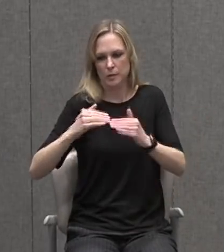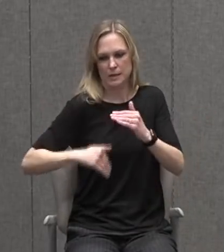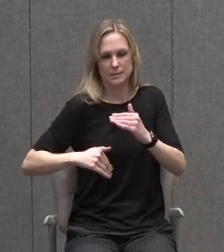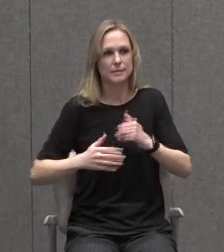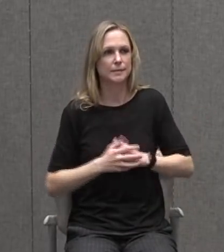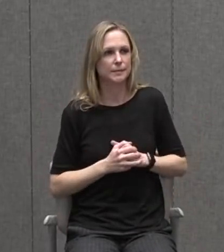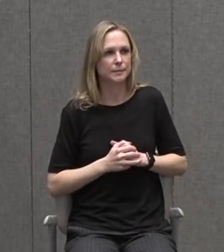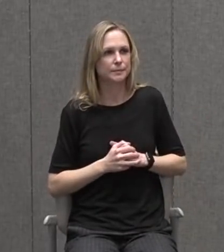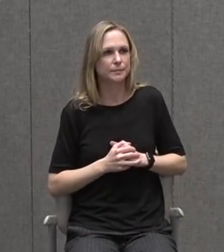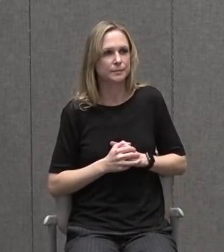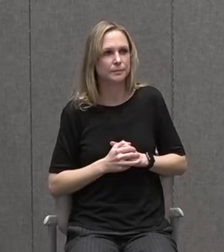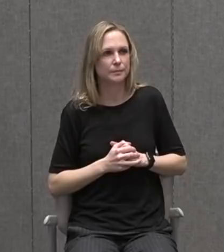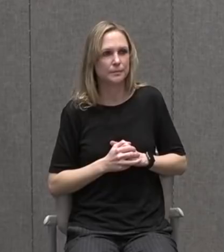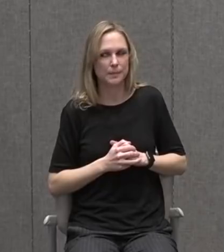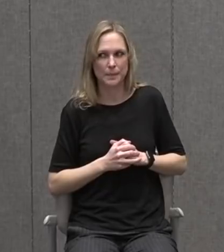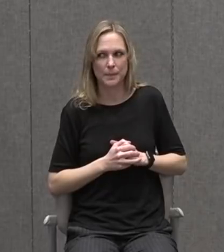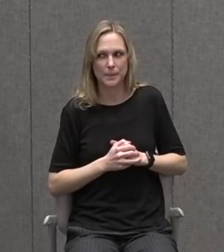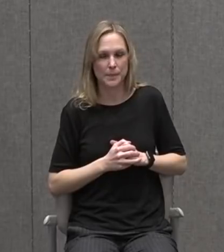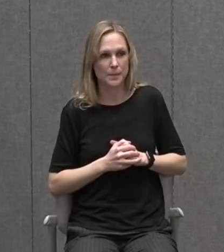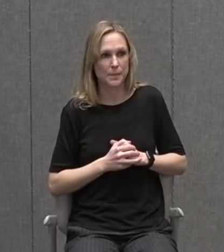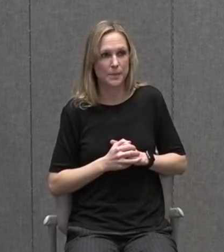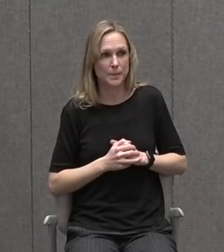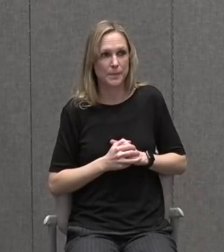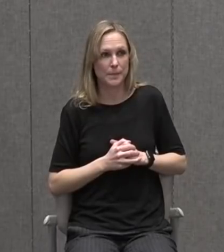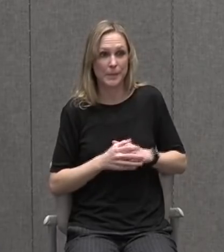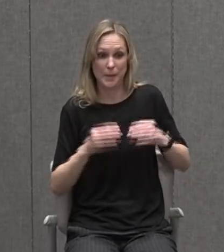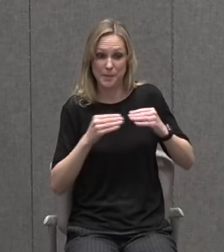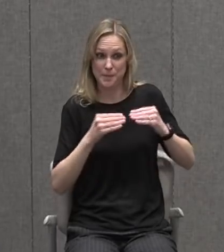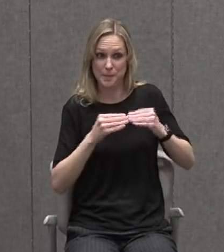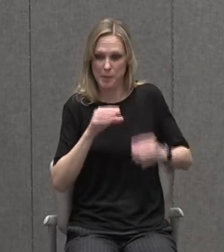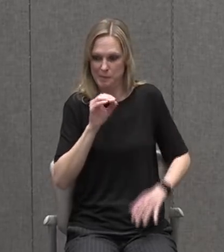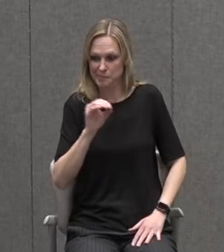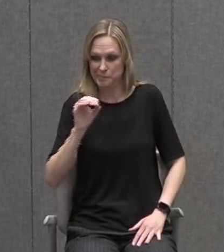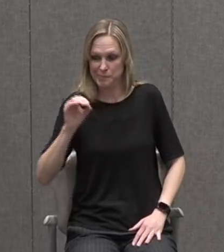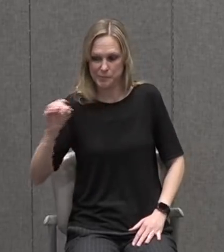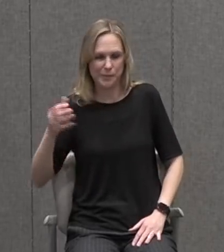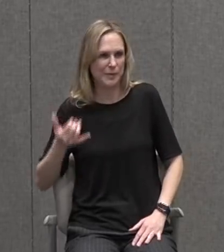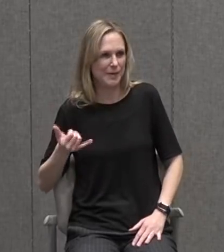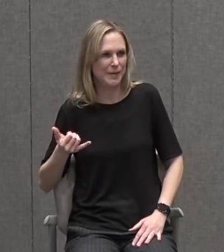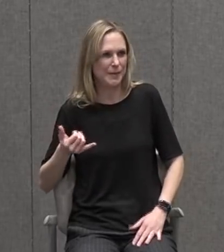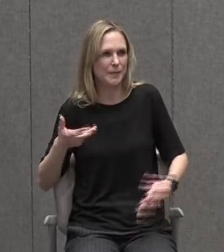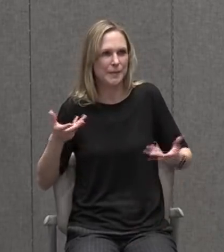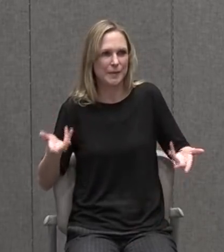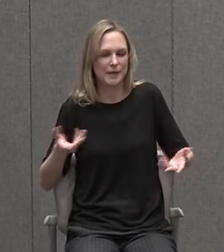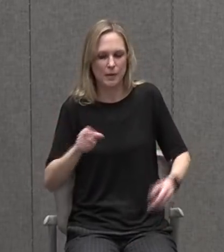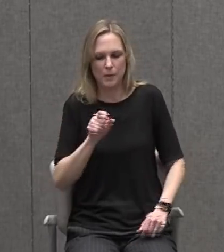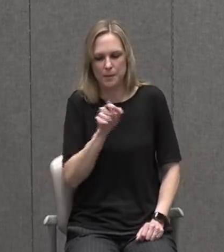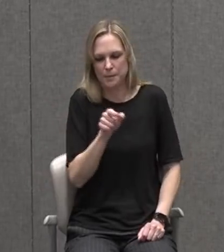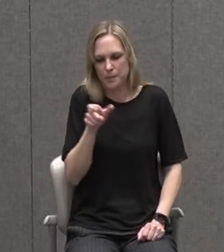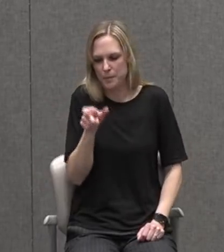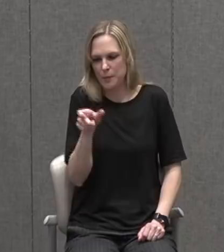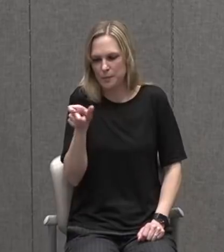All right, extra zeros in here are. So when I want to the thousandths, we need to find a number